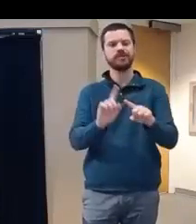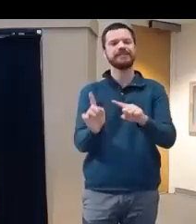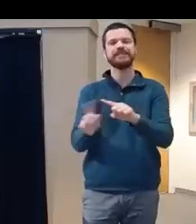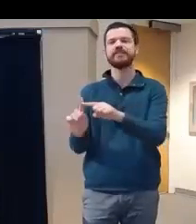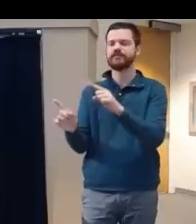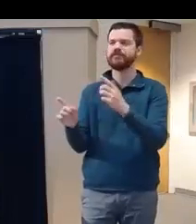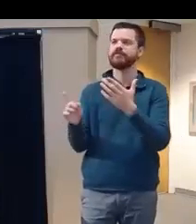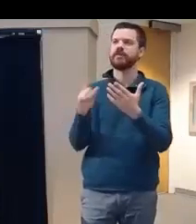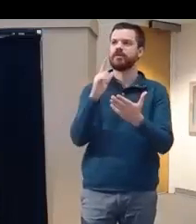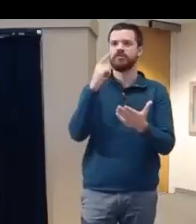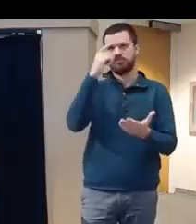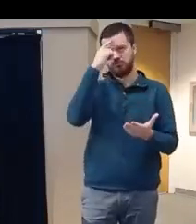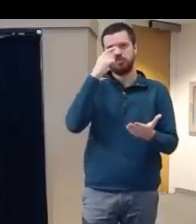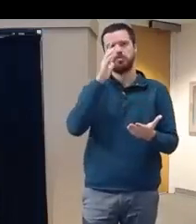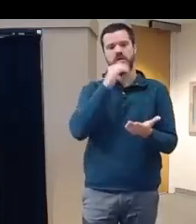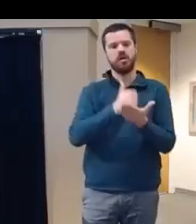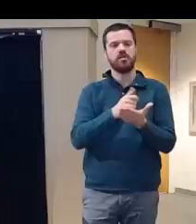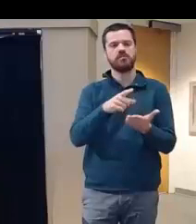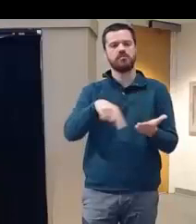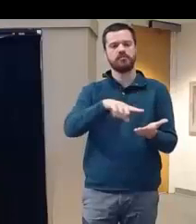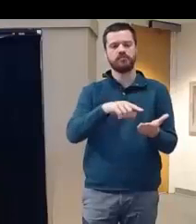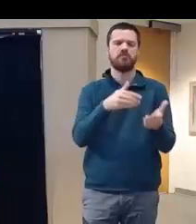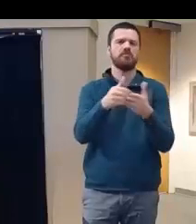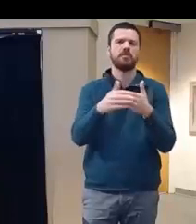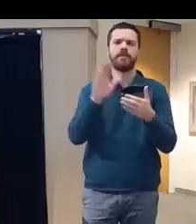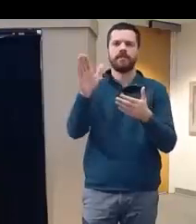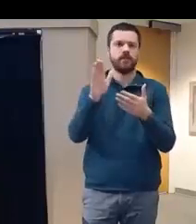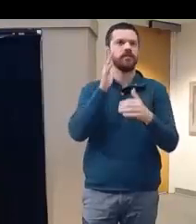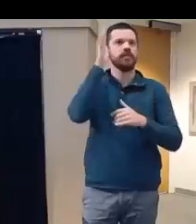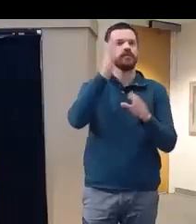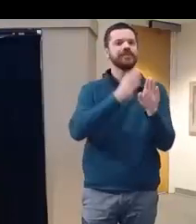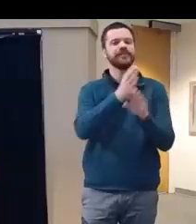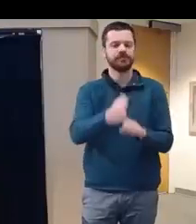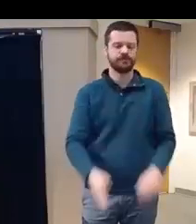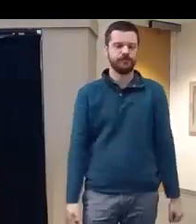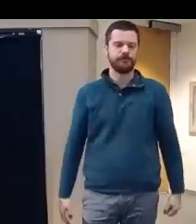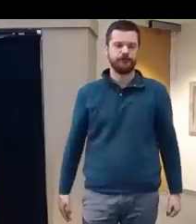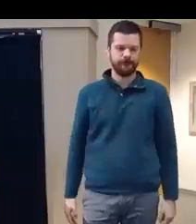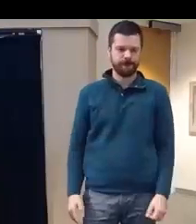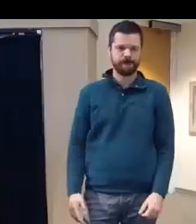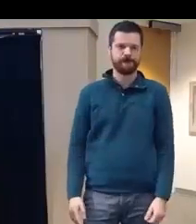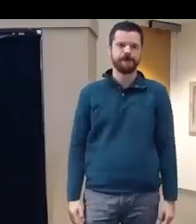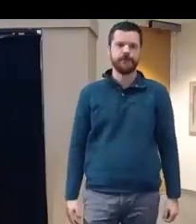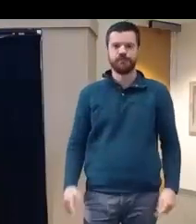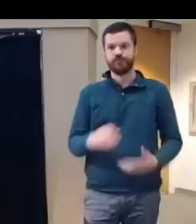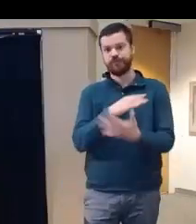would be helpful in a regardless of what field they go into so um a wide variety of clinical